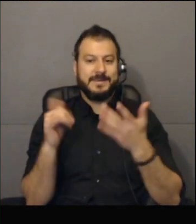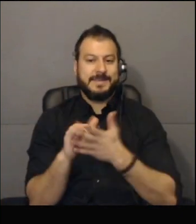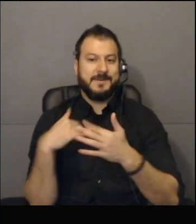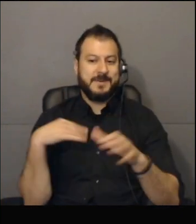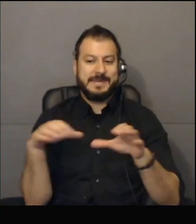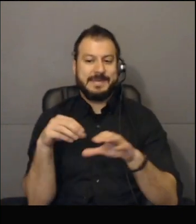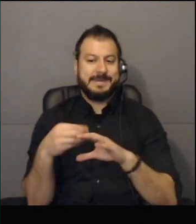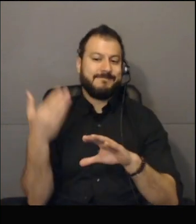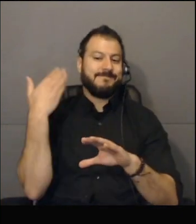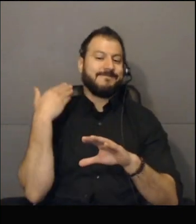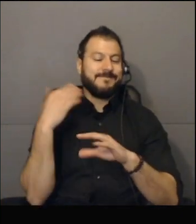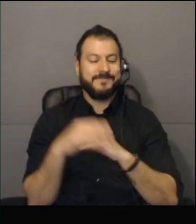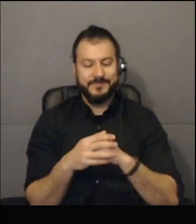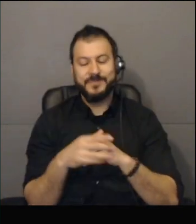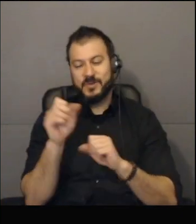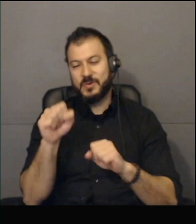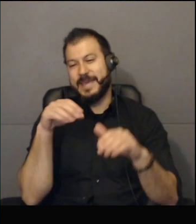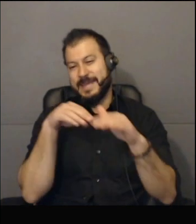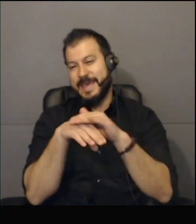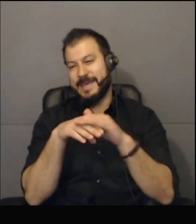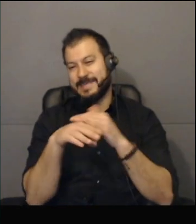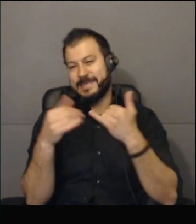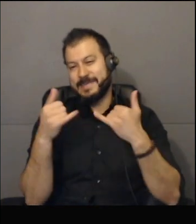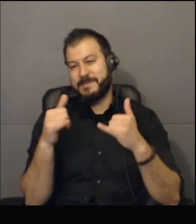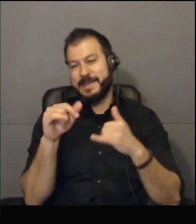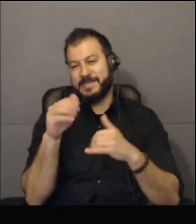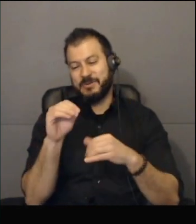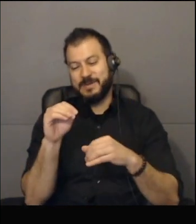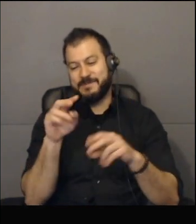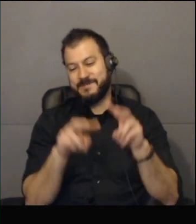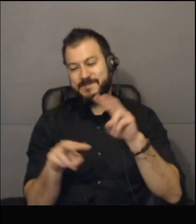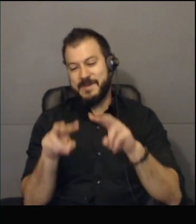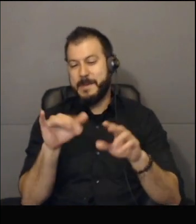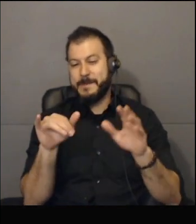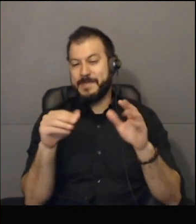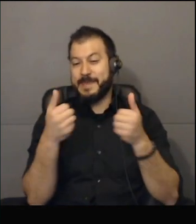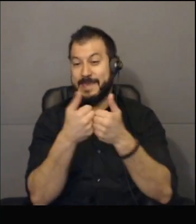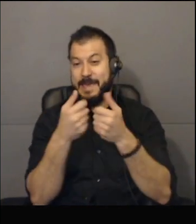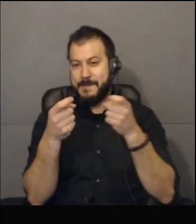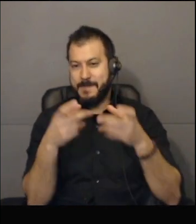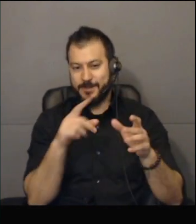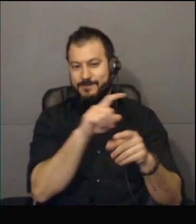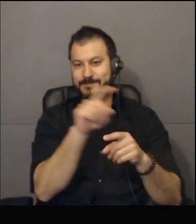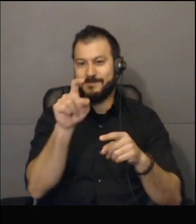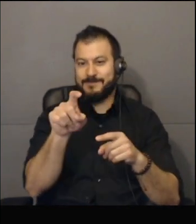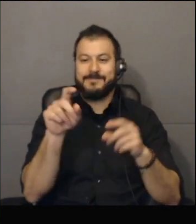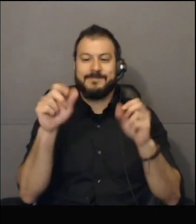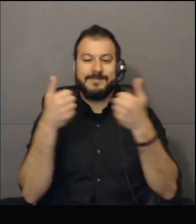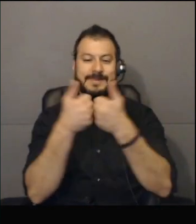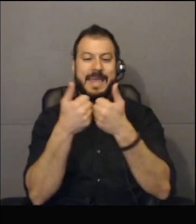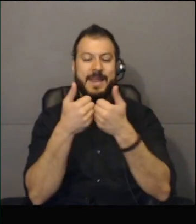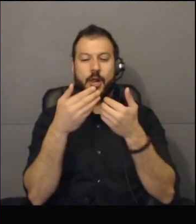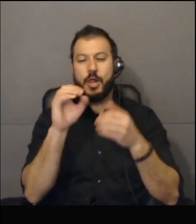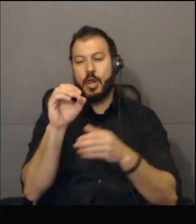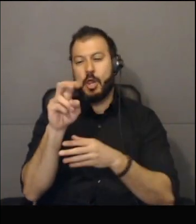You can access the Play Stream Monitor in game Manager by selecting the title overview from the sidebar navigation,